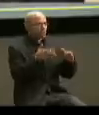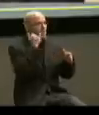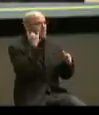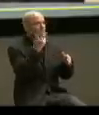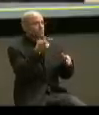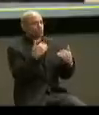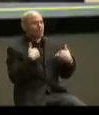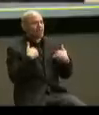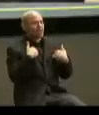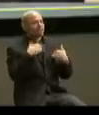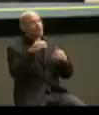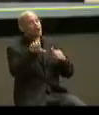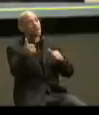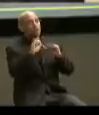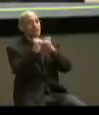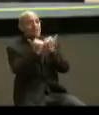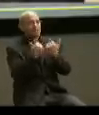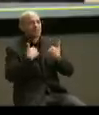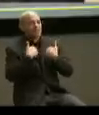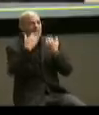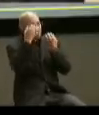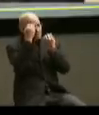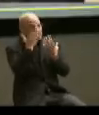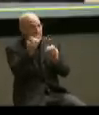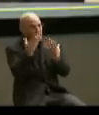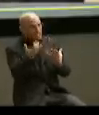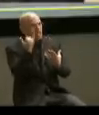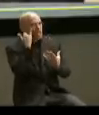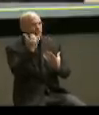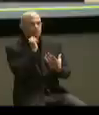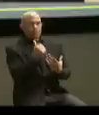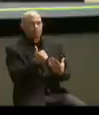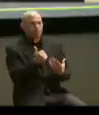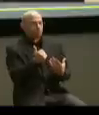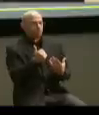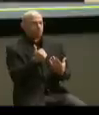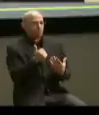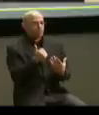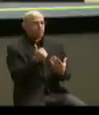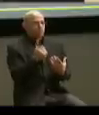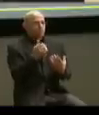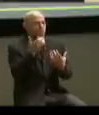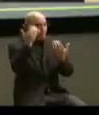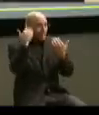HAVE DATA, THERE'S NO VALUE TO THAT DATA UNLESS YOU USE IT TO IMPACT YOUR OWN OPERATIONS.